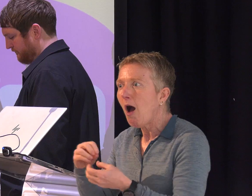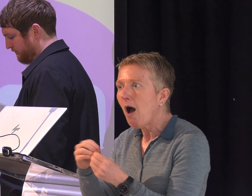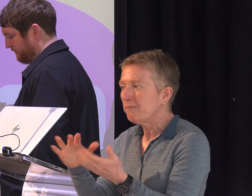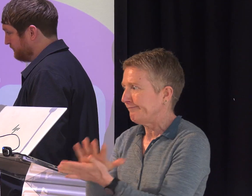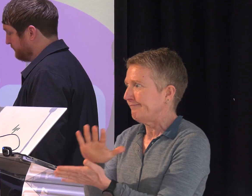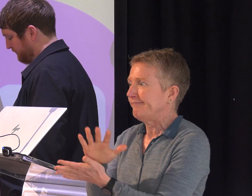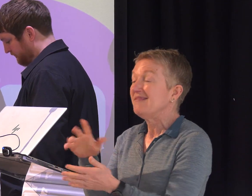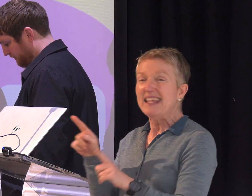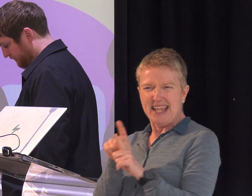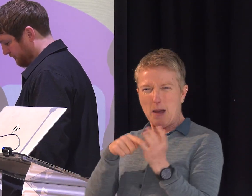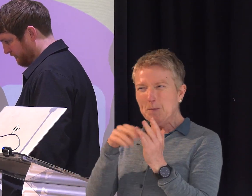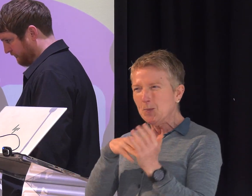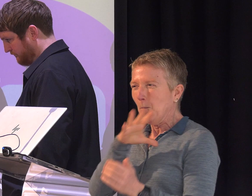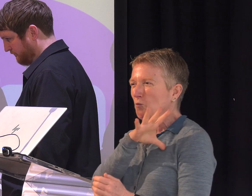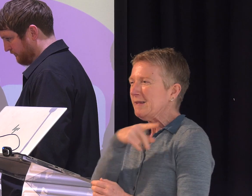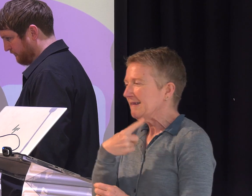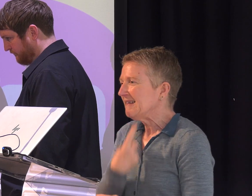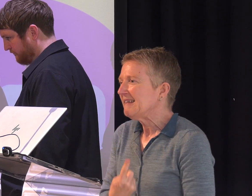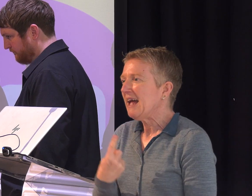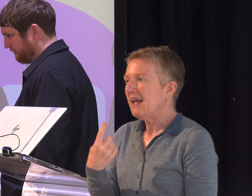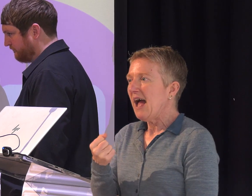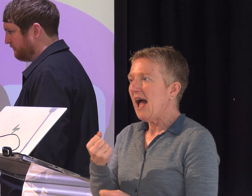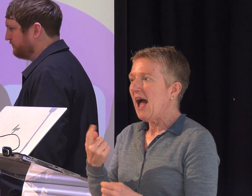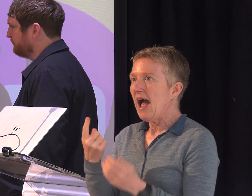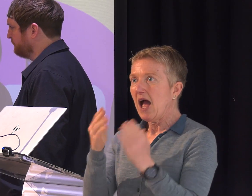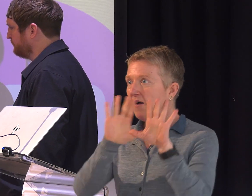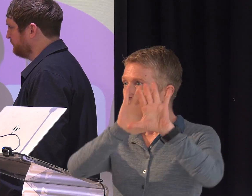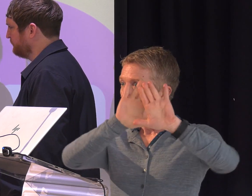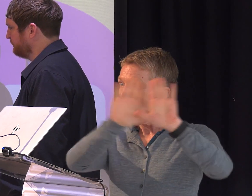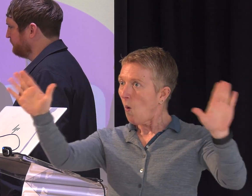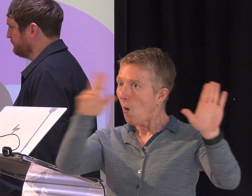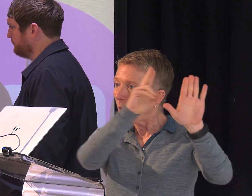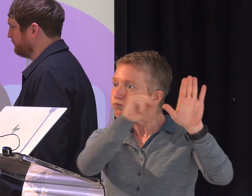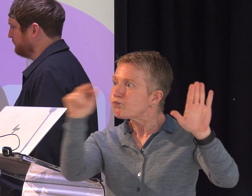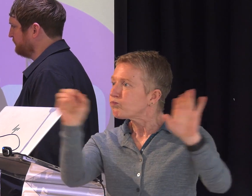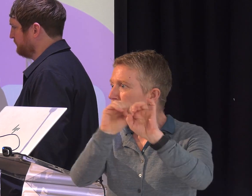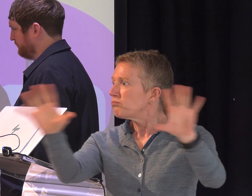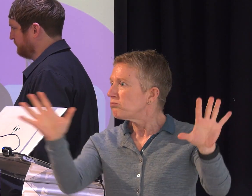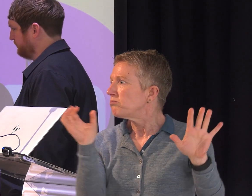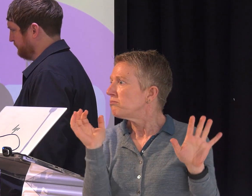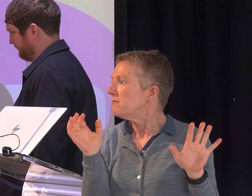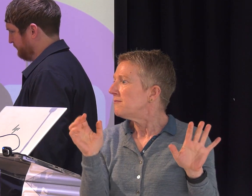Like Tom said, we also have a, a mural created that's also sits outside of the